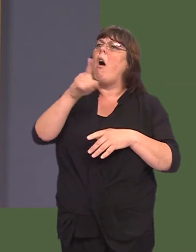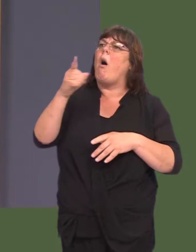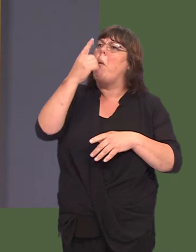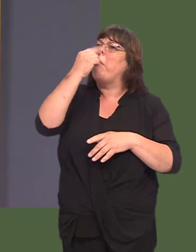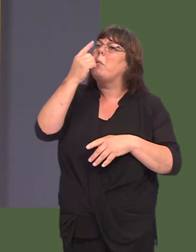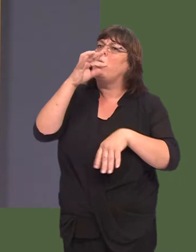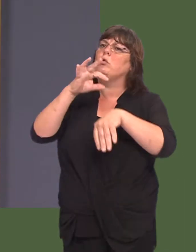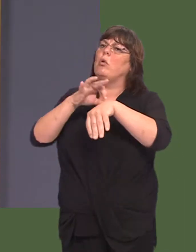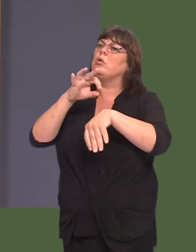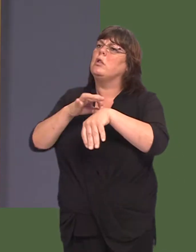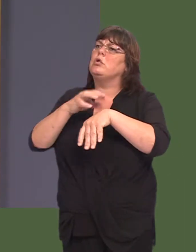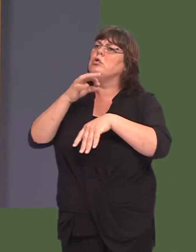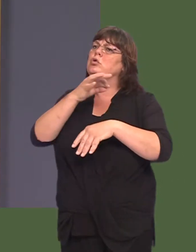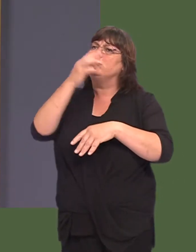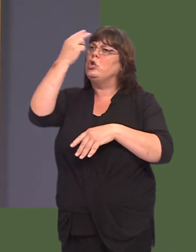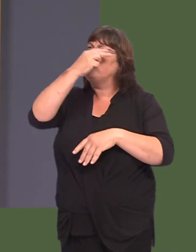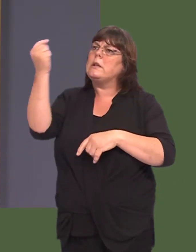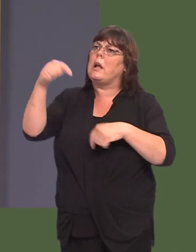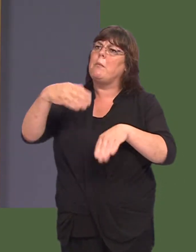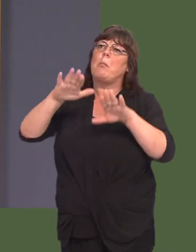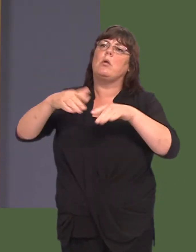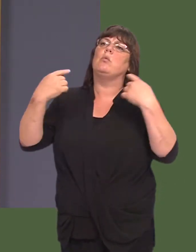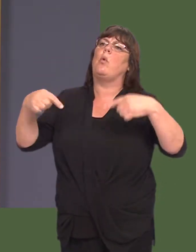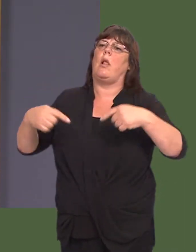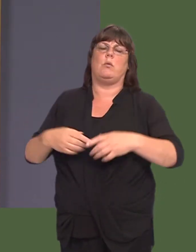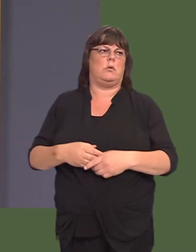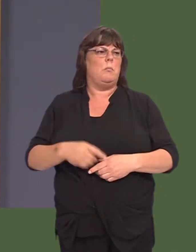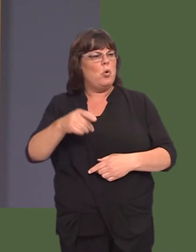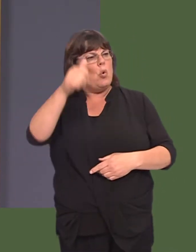Iím sure the First Minister knows, in his heart of hearts, that this is a preposterous